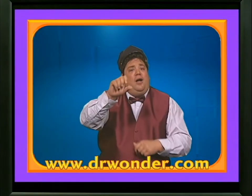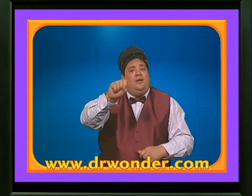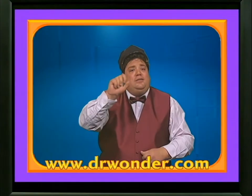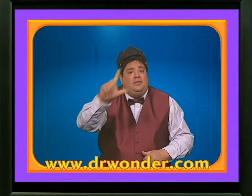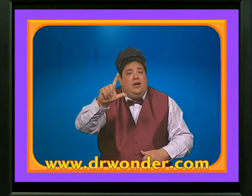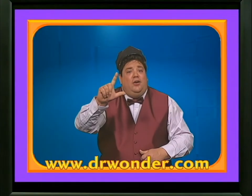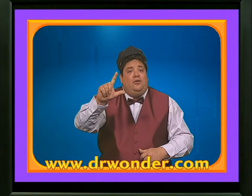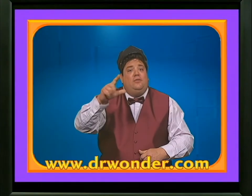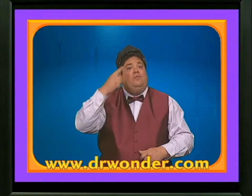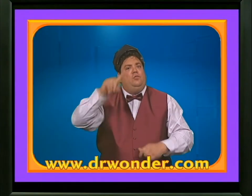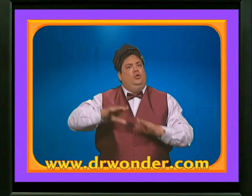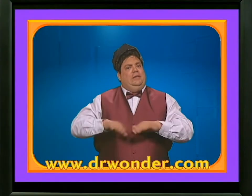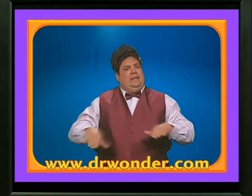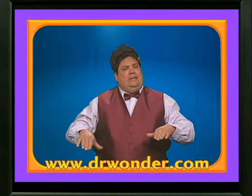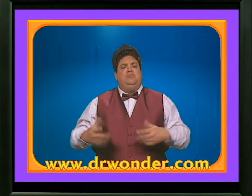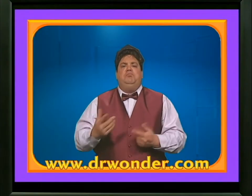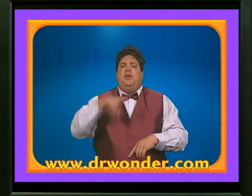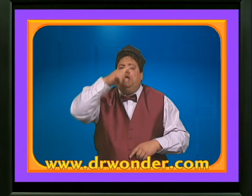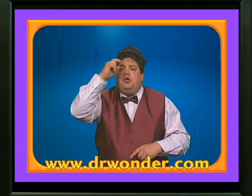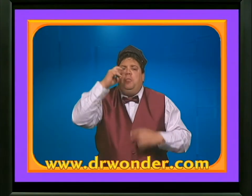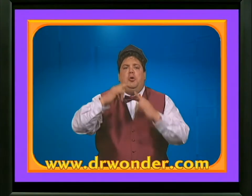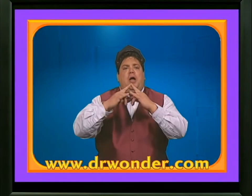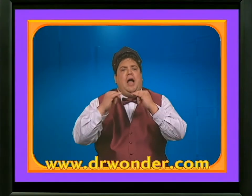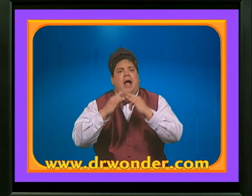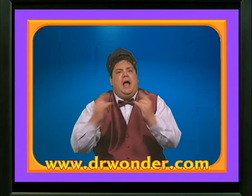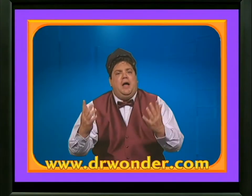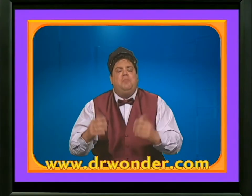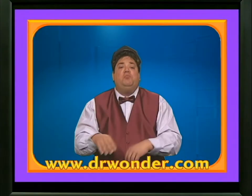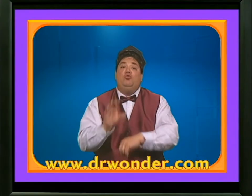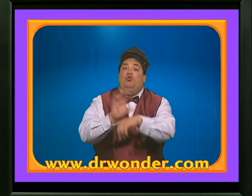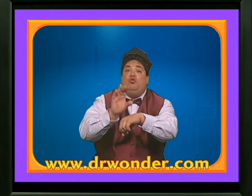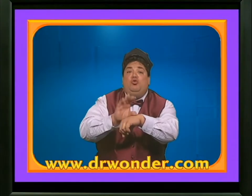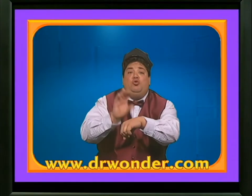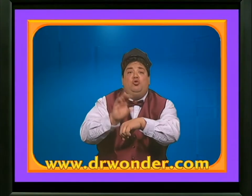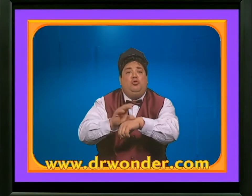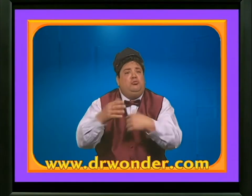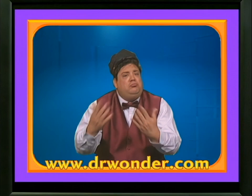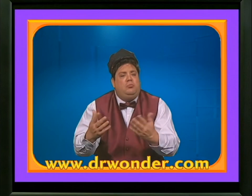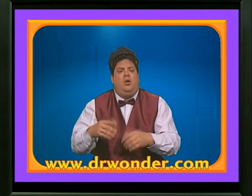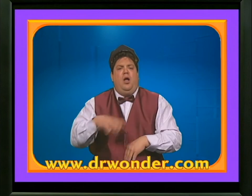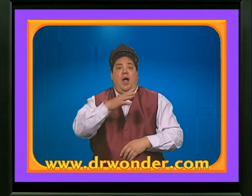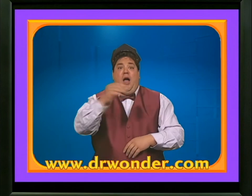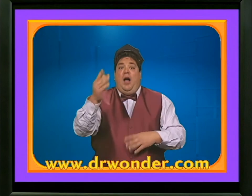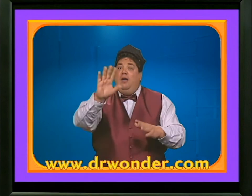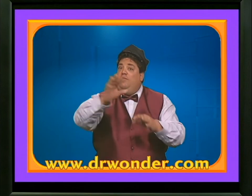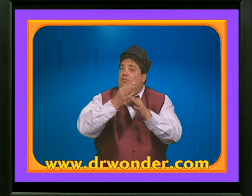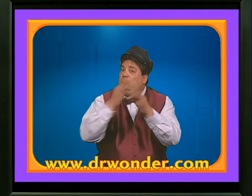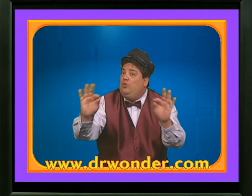HONESTY, HONESTY IS IMPORTANT, HONESTY, HONESTY EVERY DAY, GOD WANTS YOU TO FOLLOW HIM,